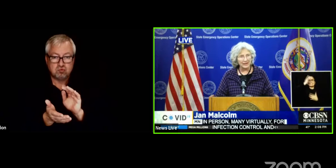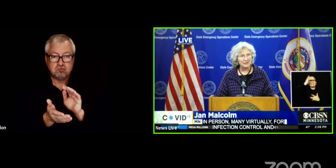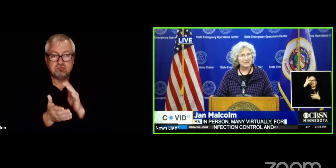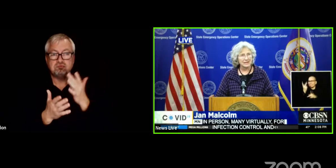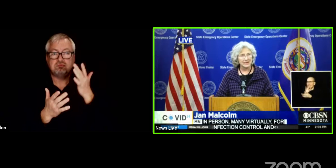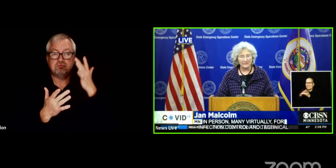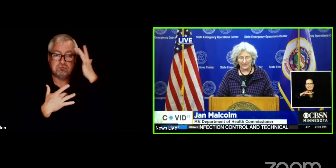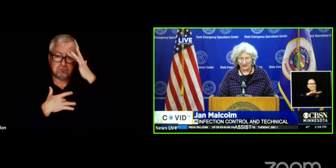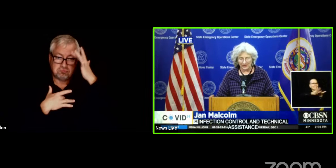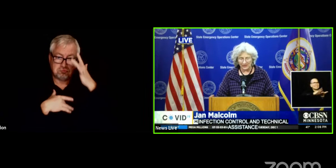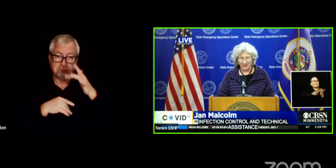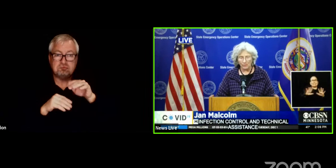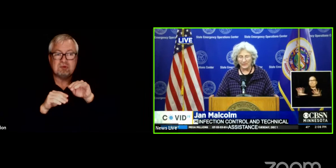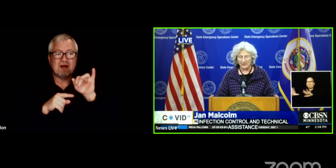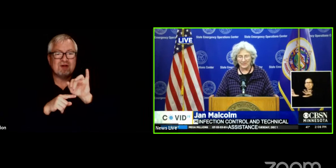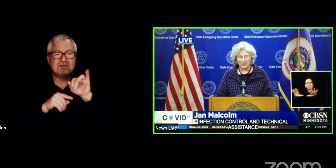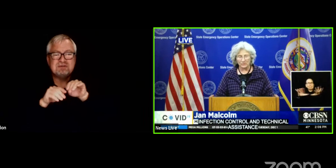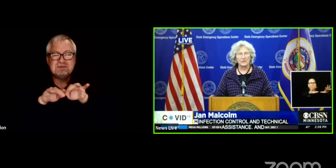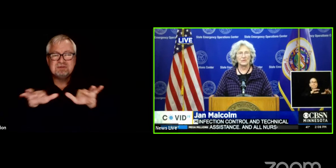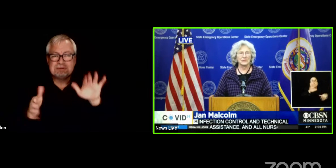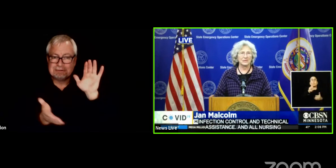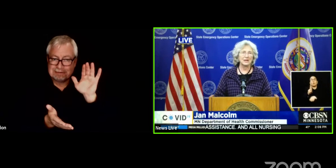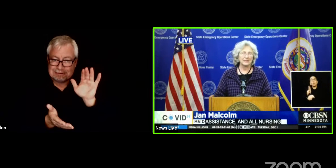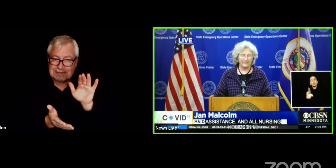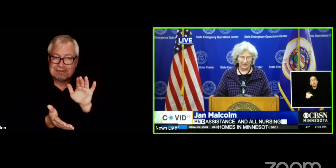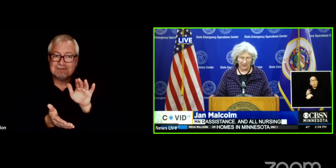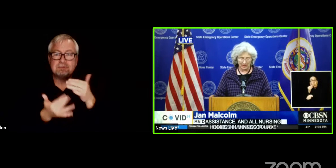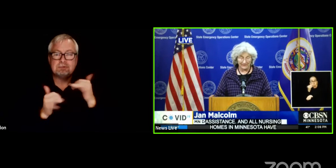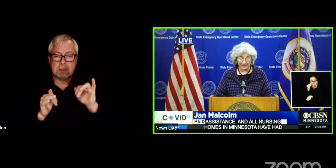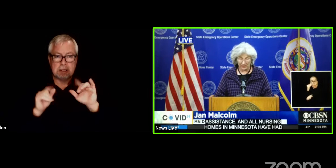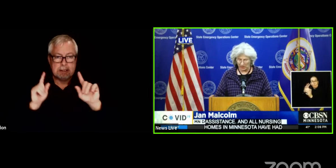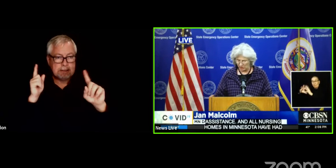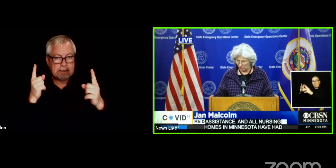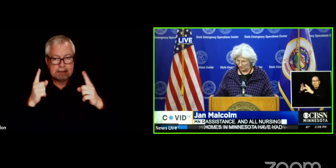ONSITE VISITS WITH A SPECIAL FOCUS ON INFECTION CONTROL.